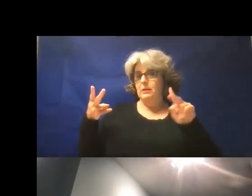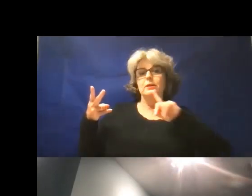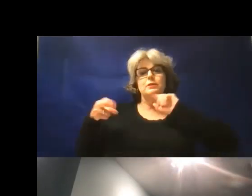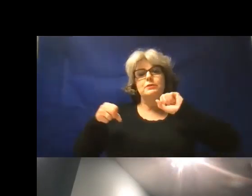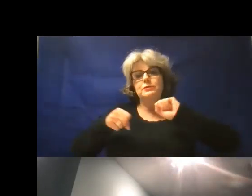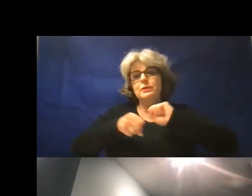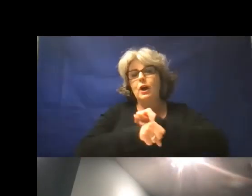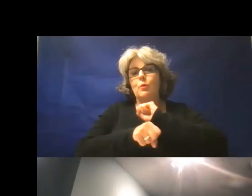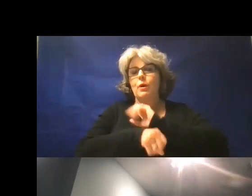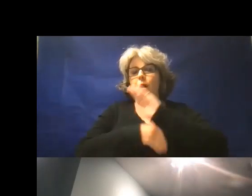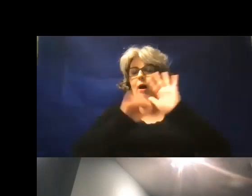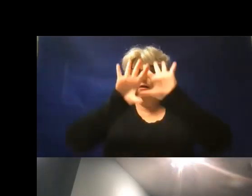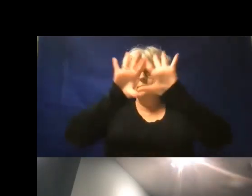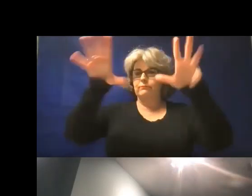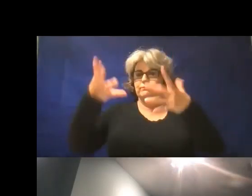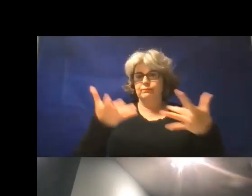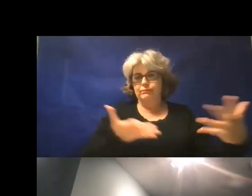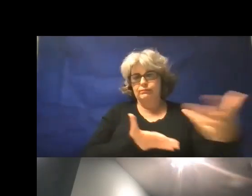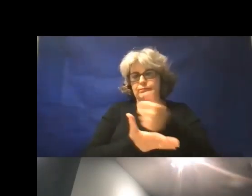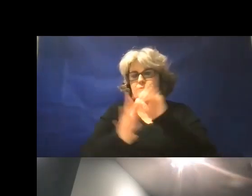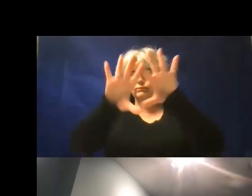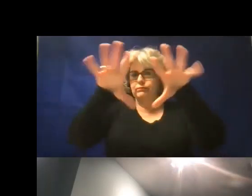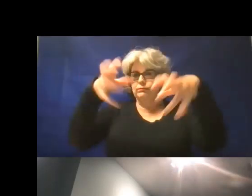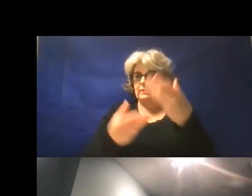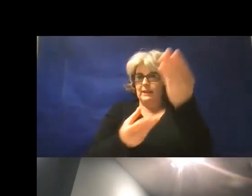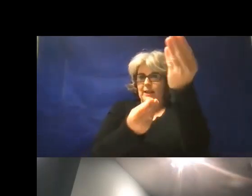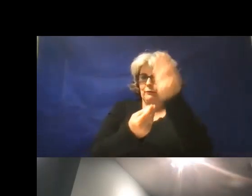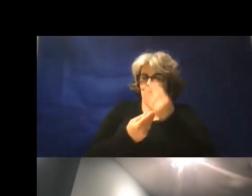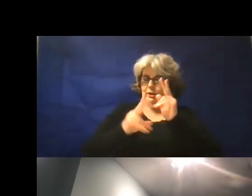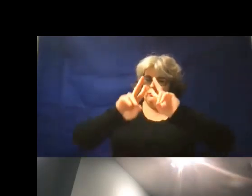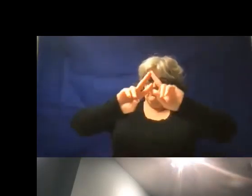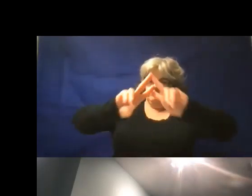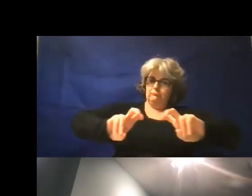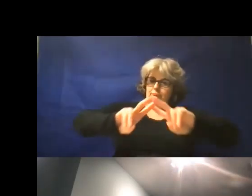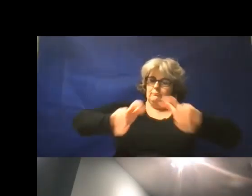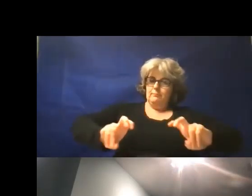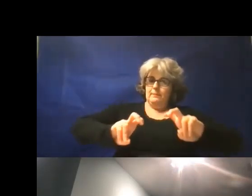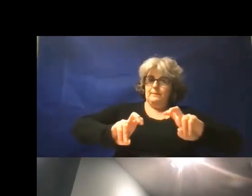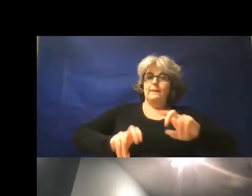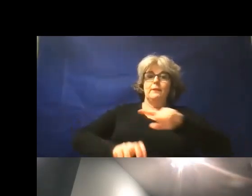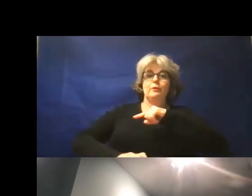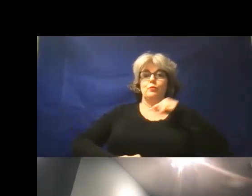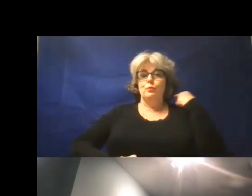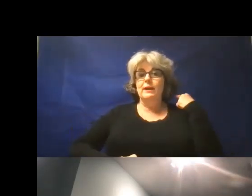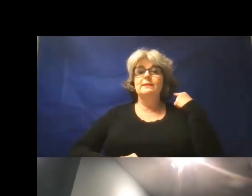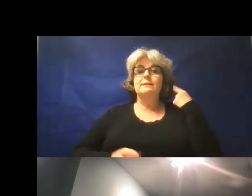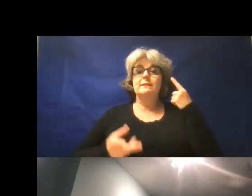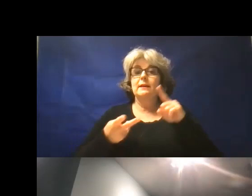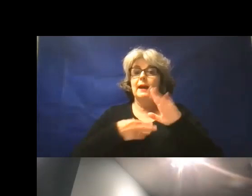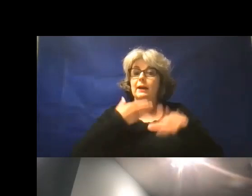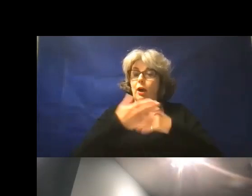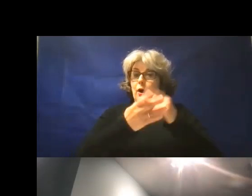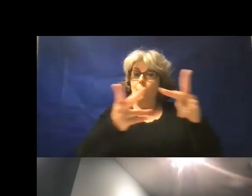to make sure that we are able to assess travel risk holistically at each destination and then